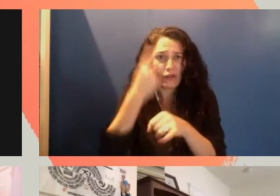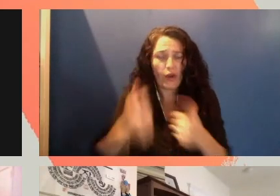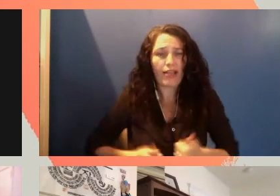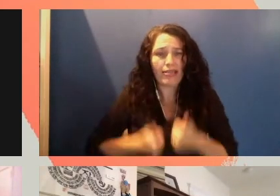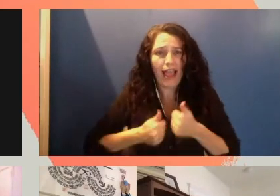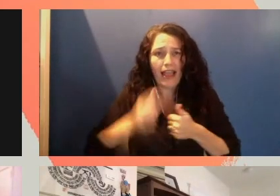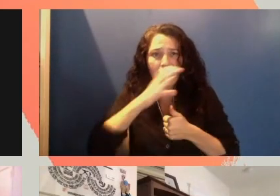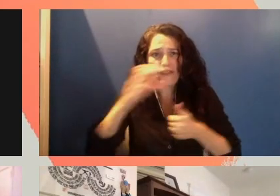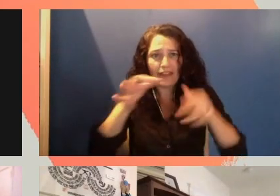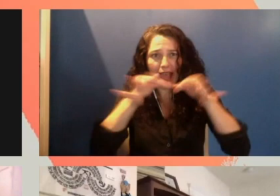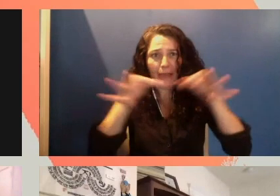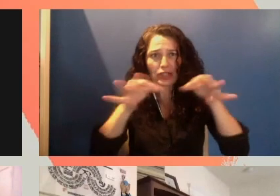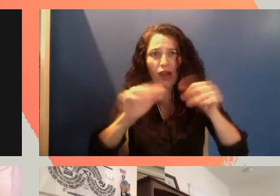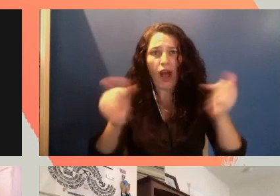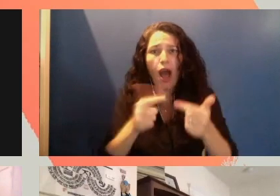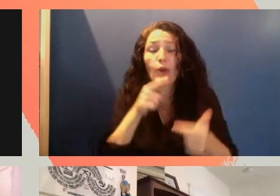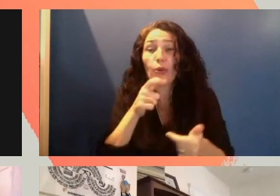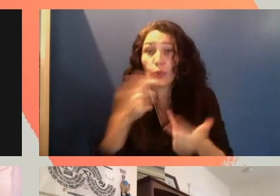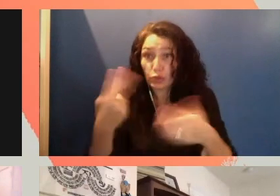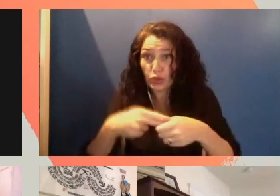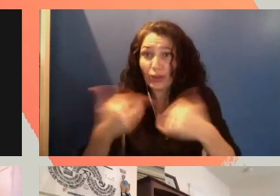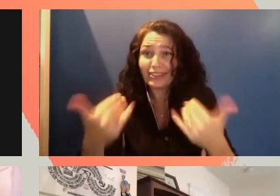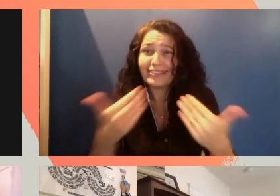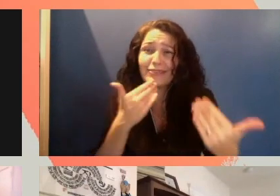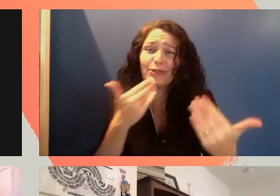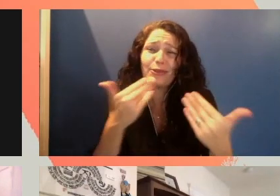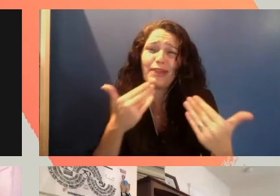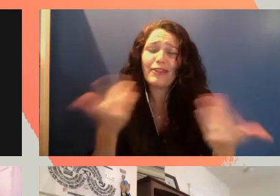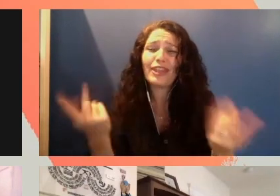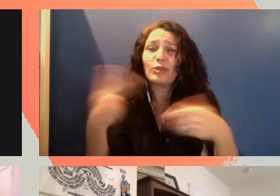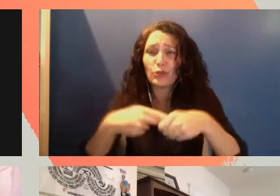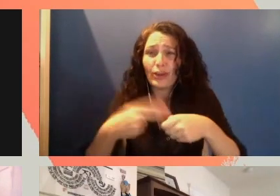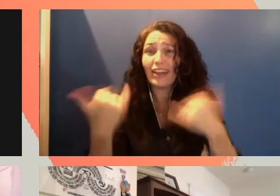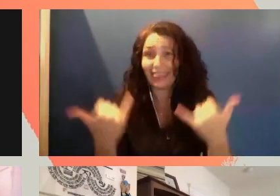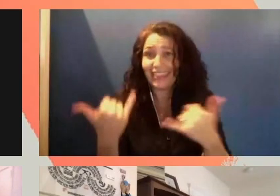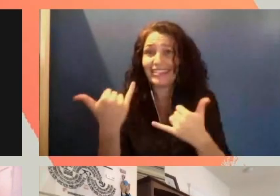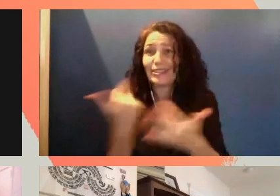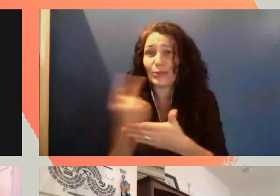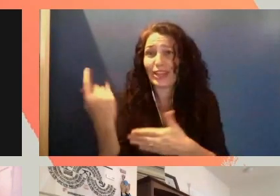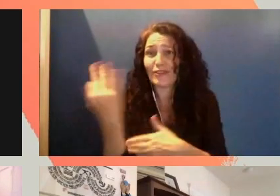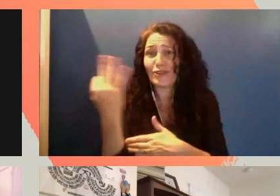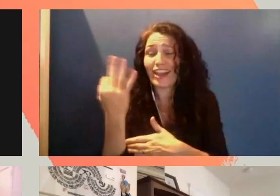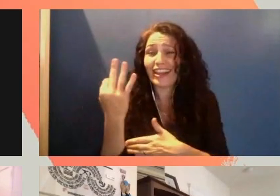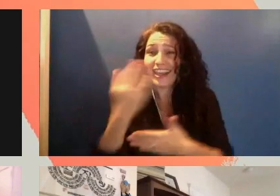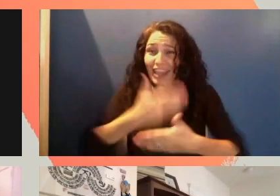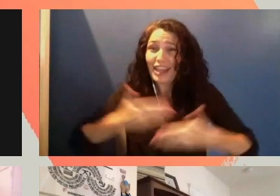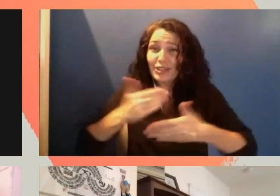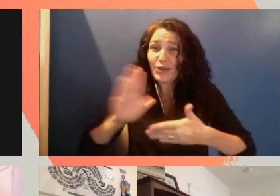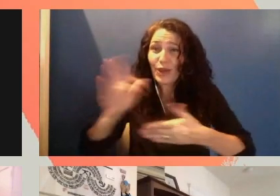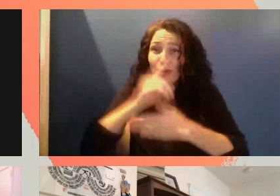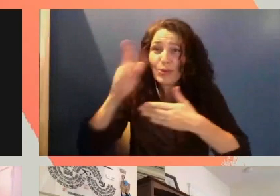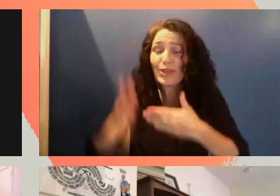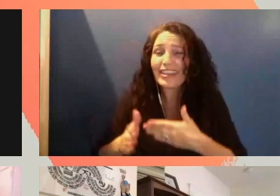we're grateful to have you on this Friday and have a good weekend and get some rest